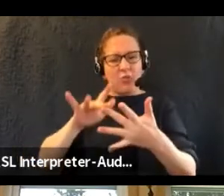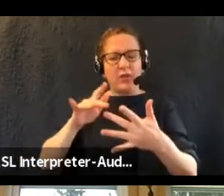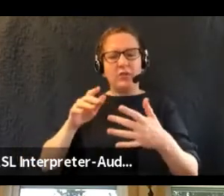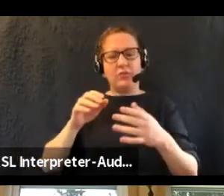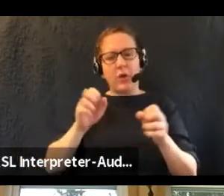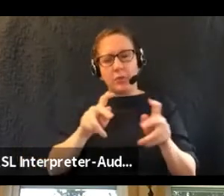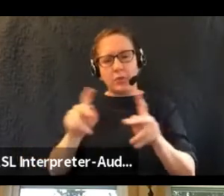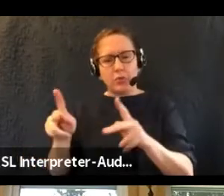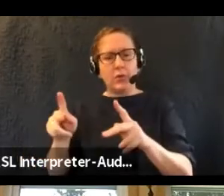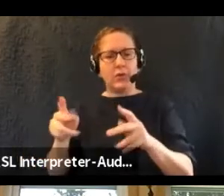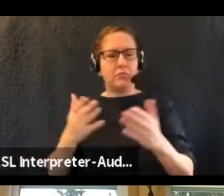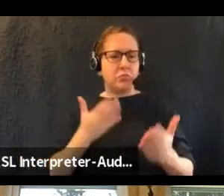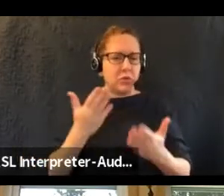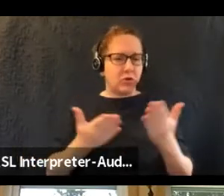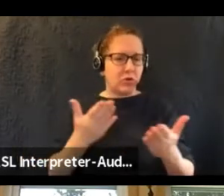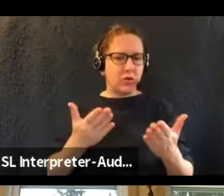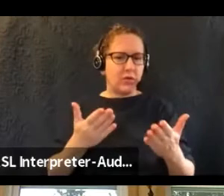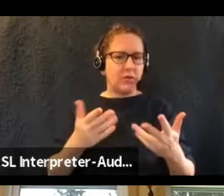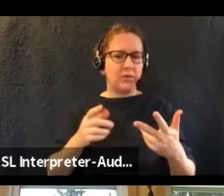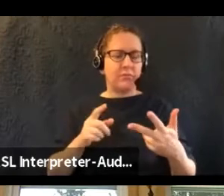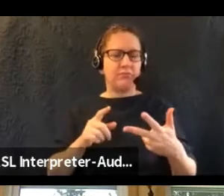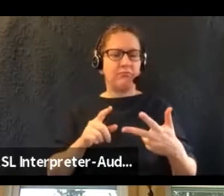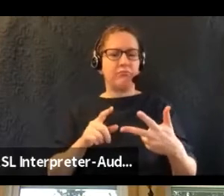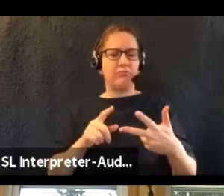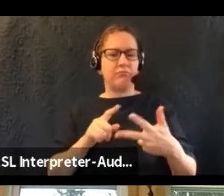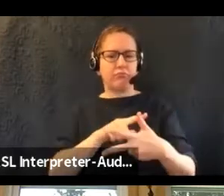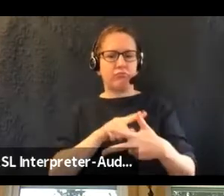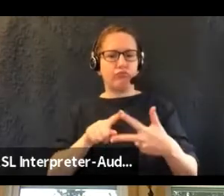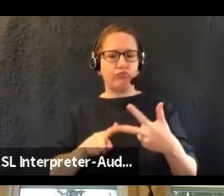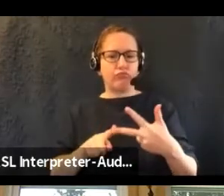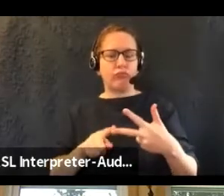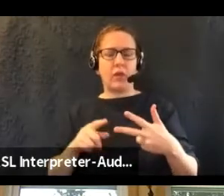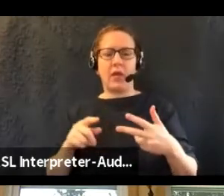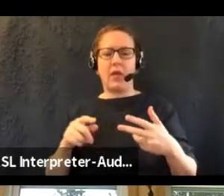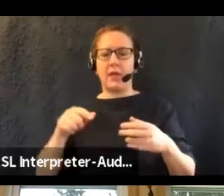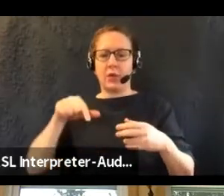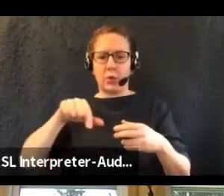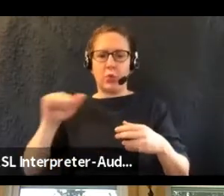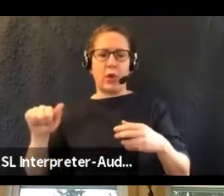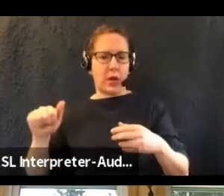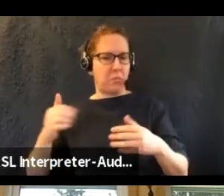and certainly will be happy to answer questions during the Q&A period.